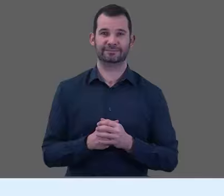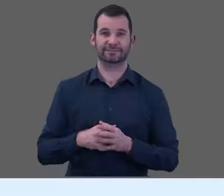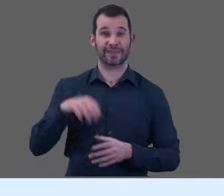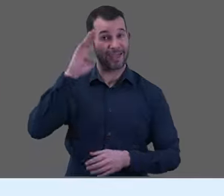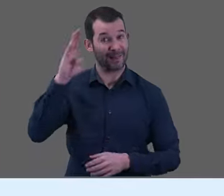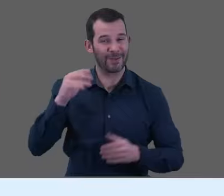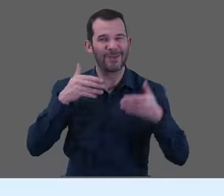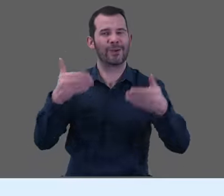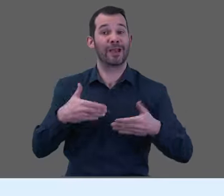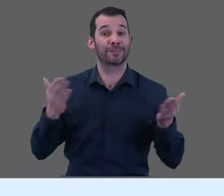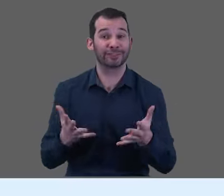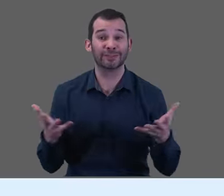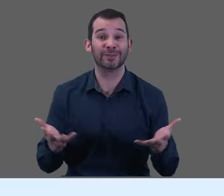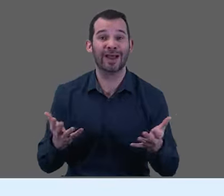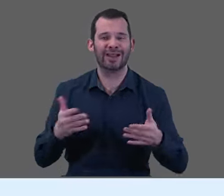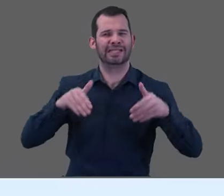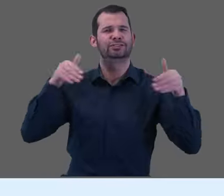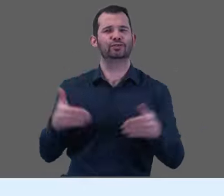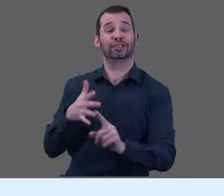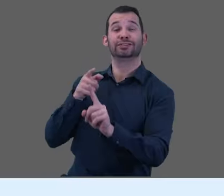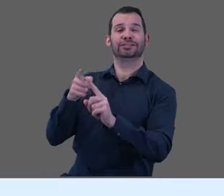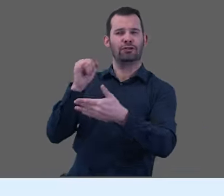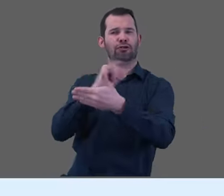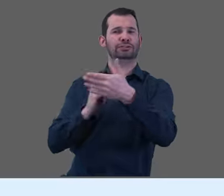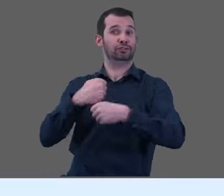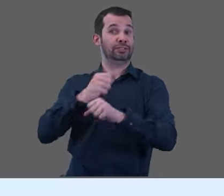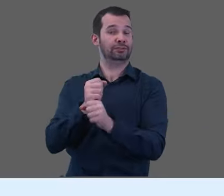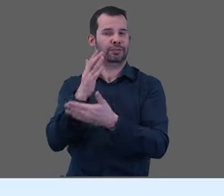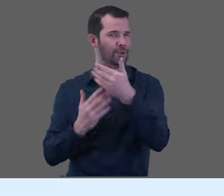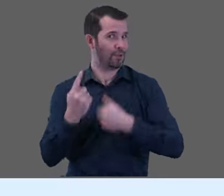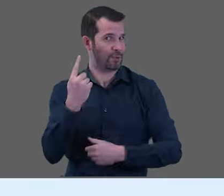Hello and welcome to "An Introduction to Artistic Creation, Part 1."